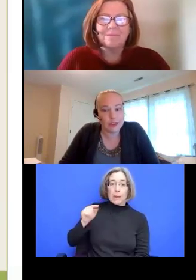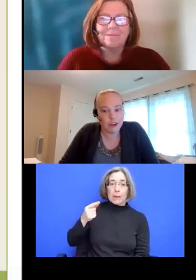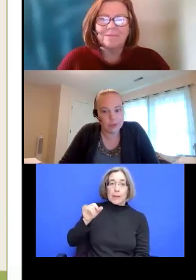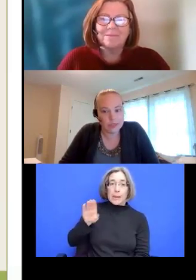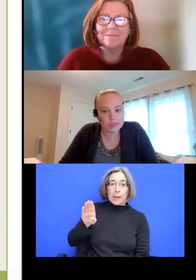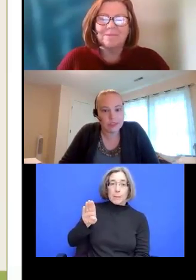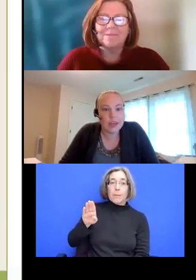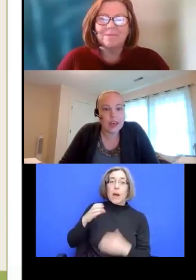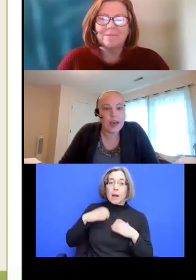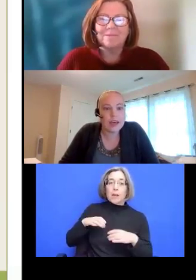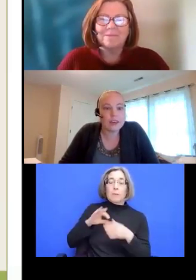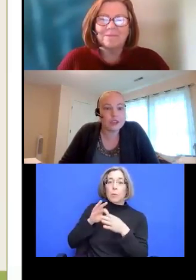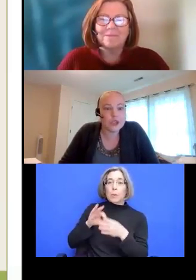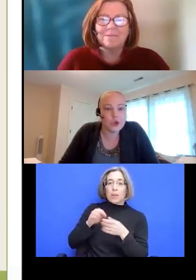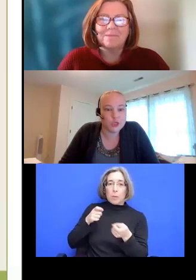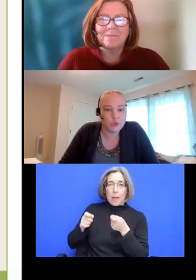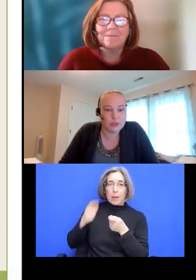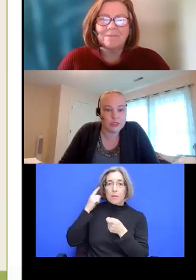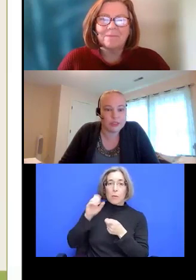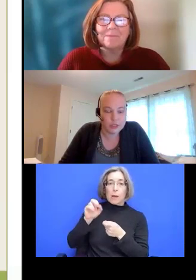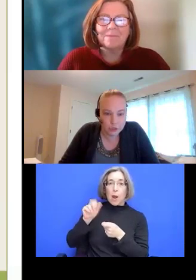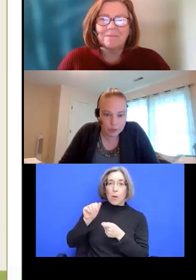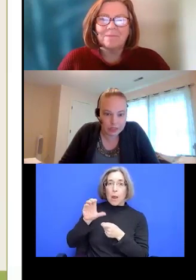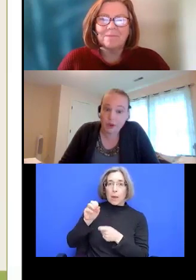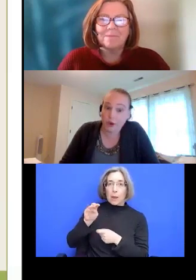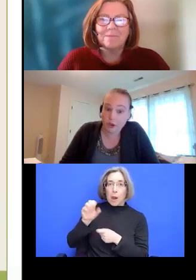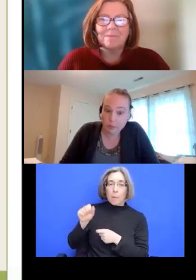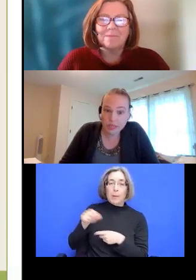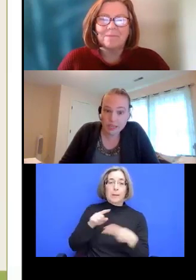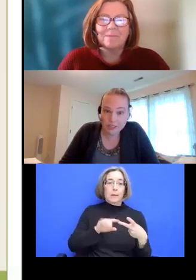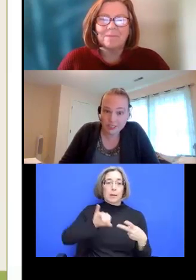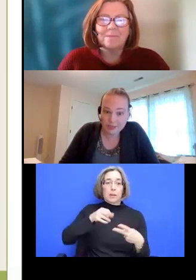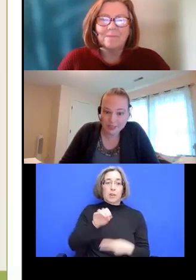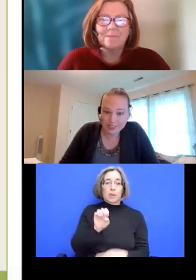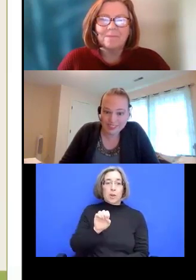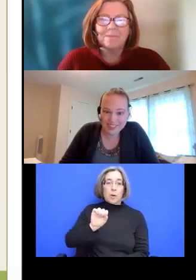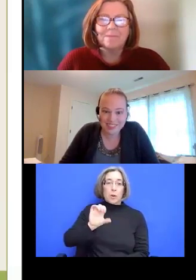Commons, and Joe Schumaker, communication specialist.